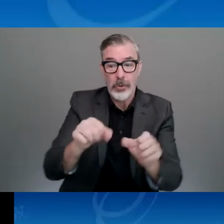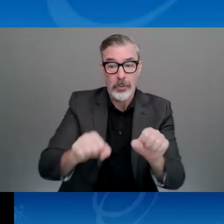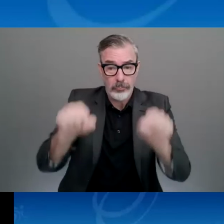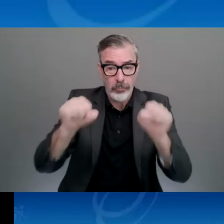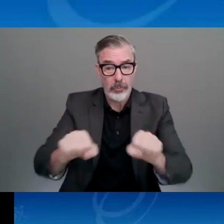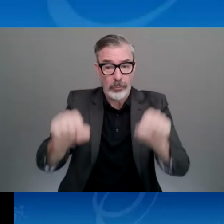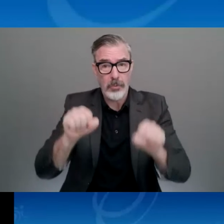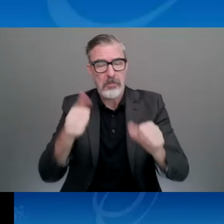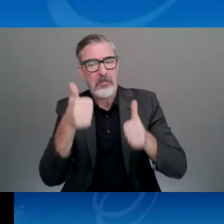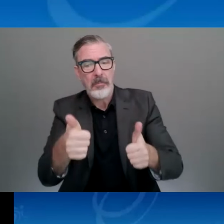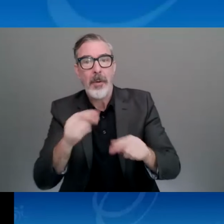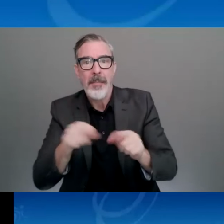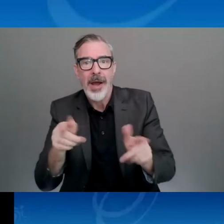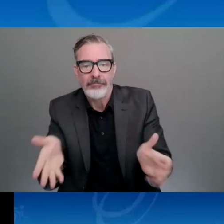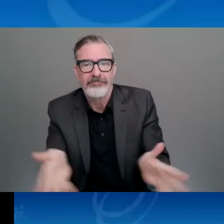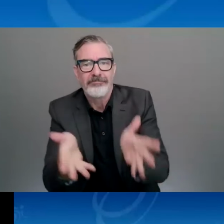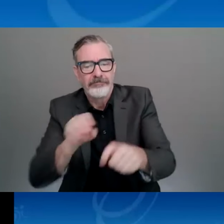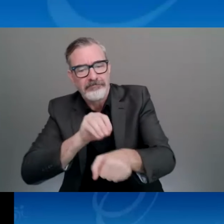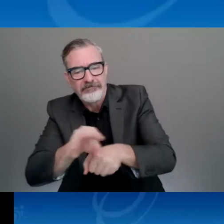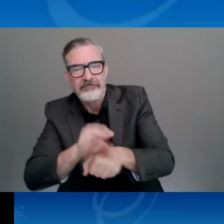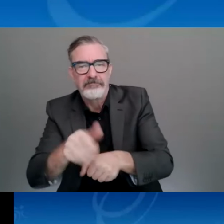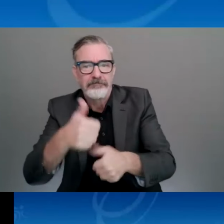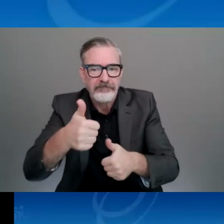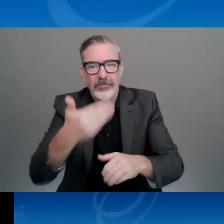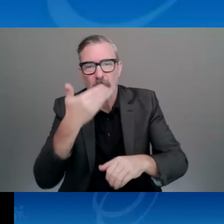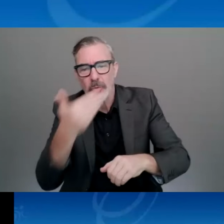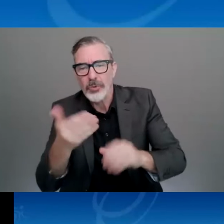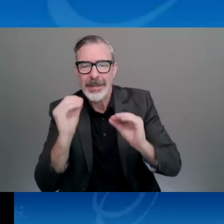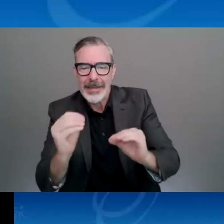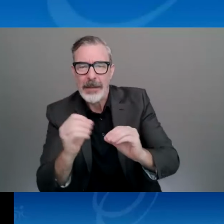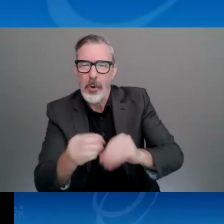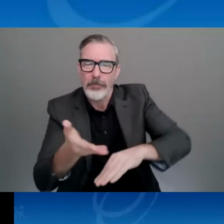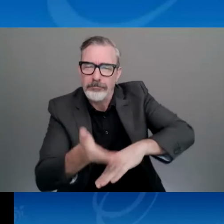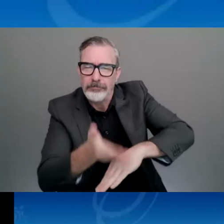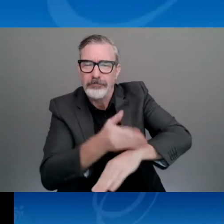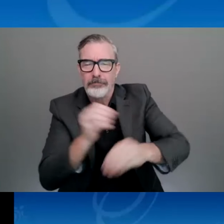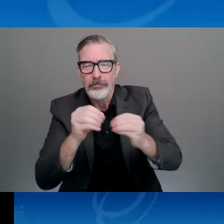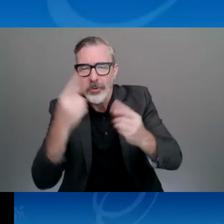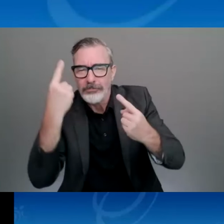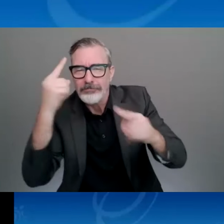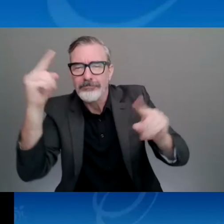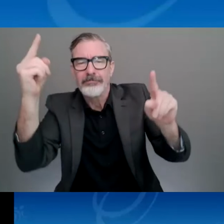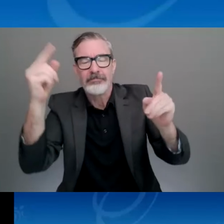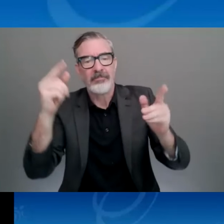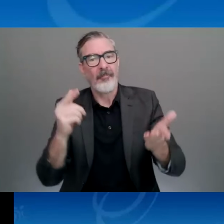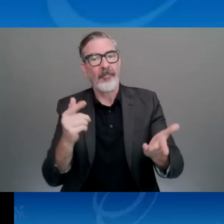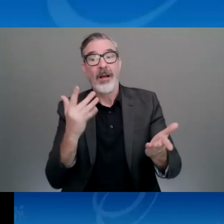and in an inclusive unit, and it will allow them to be more effective. And then they can one day become the captain themselves.